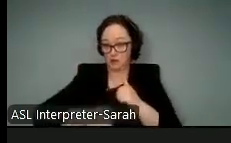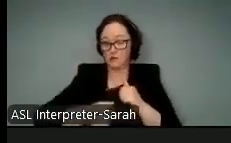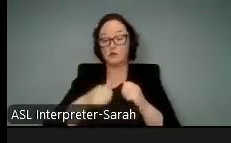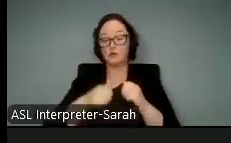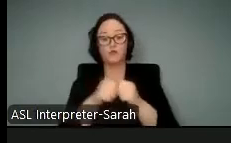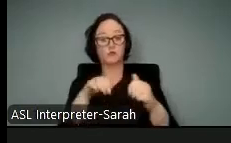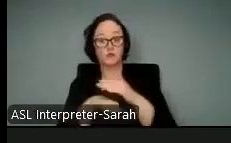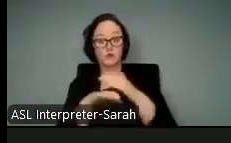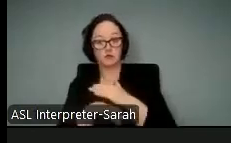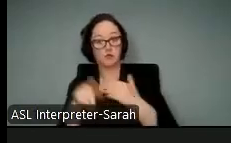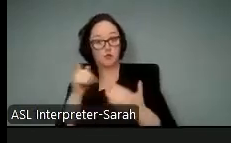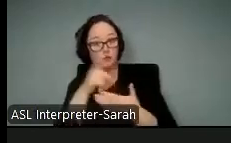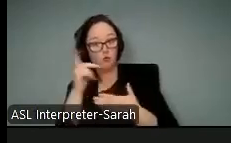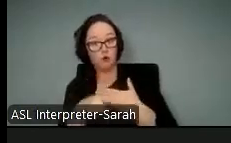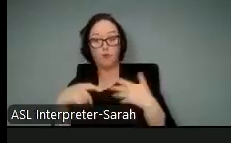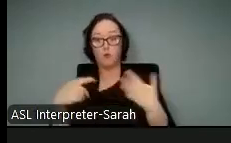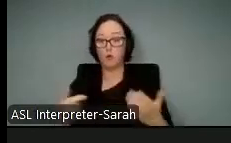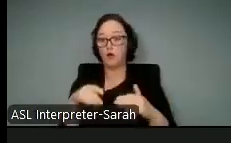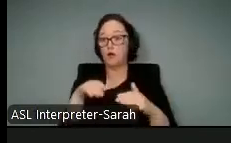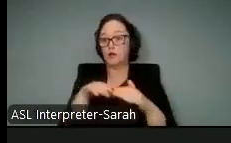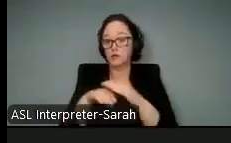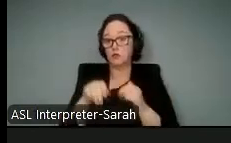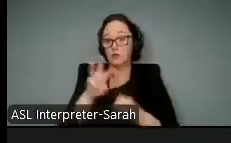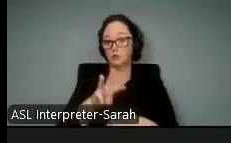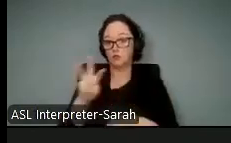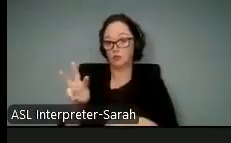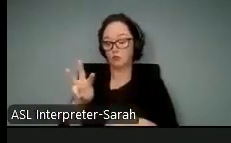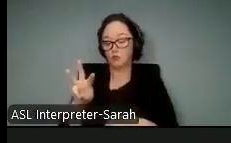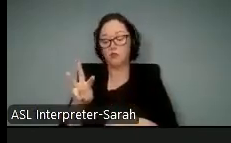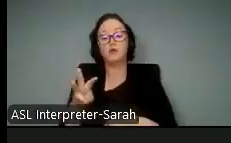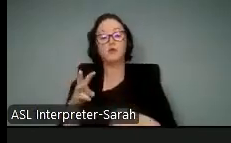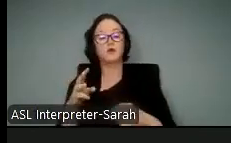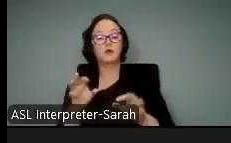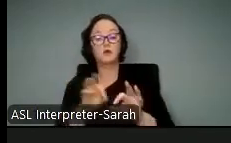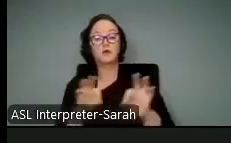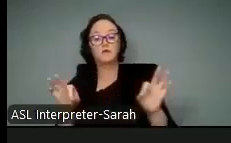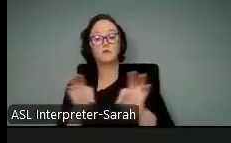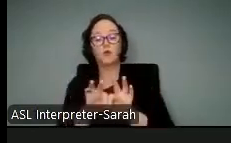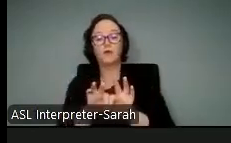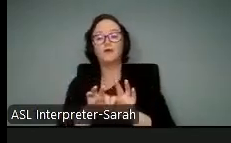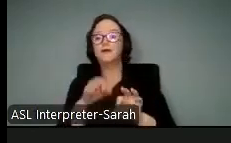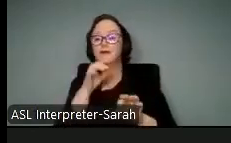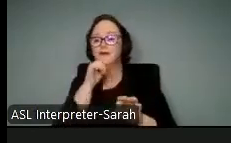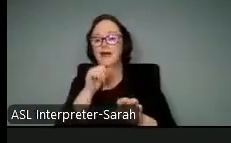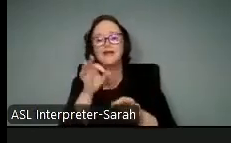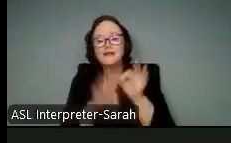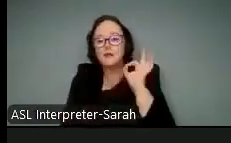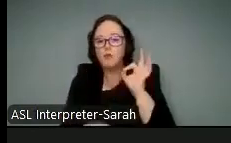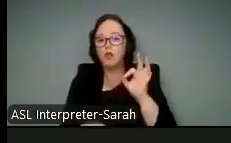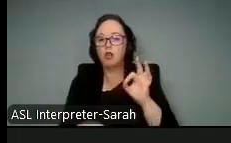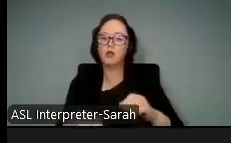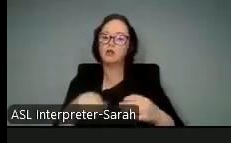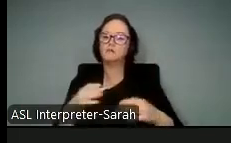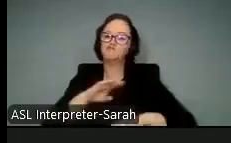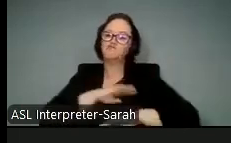that it's because you did it right, you follow the spirit of the regulations not just the technical requirements, not just the small stuff.